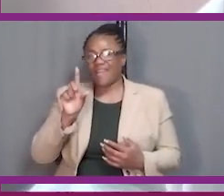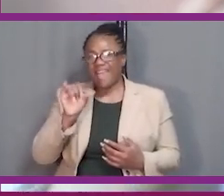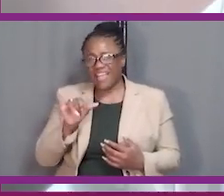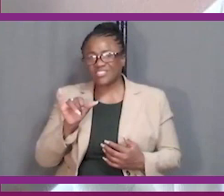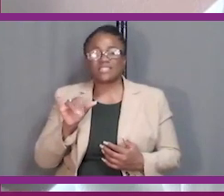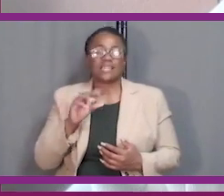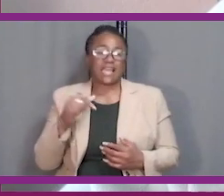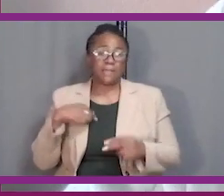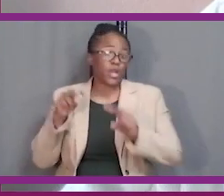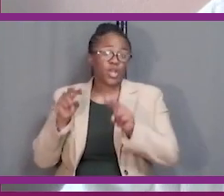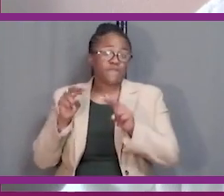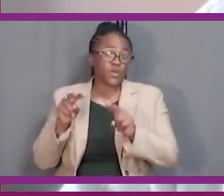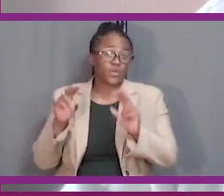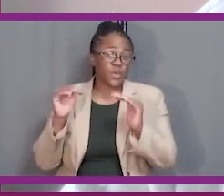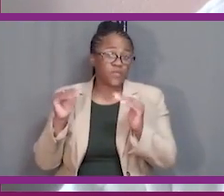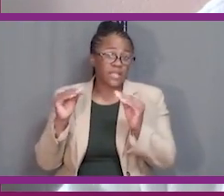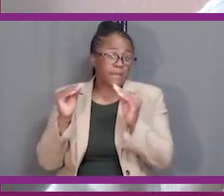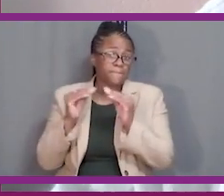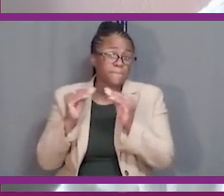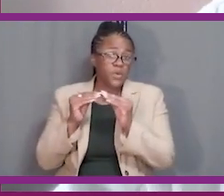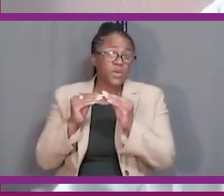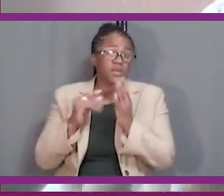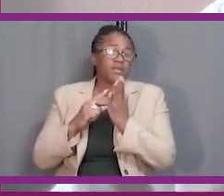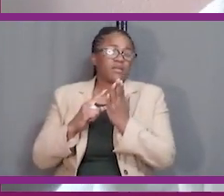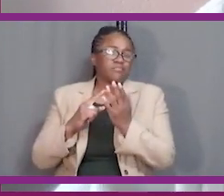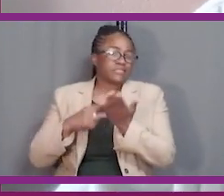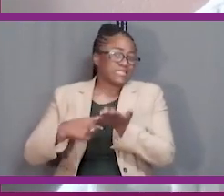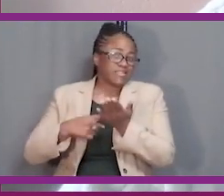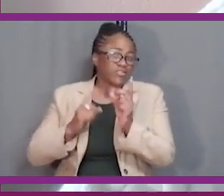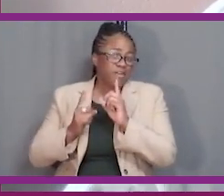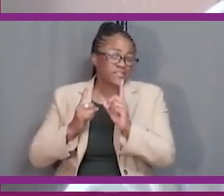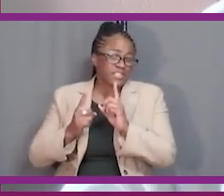Thank you so much to our panelists and to you all at home for joining us for today's